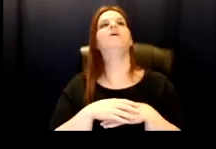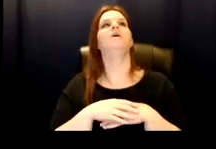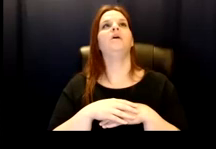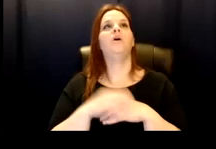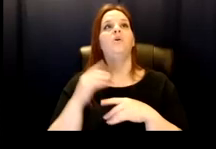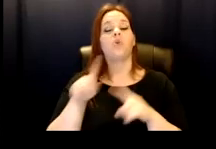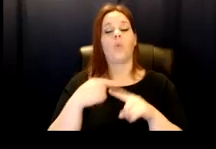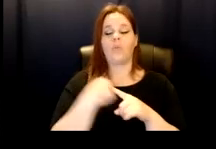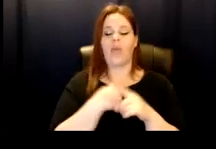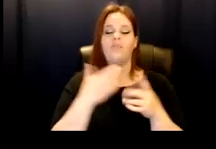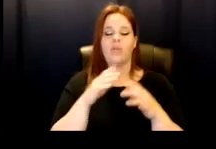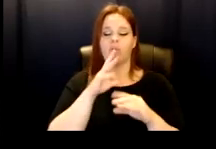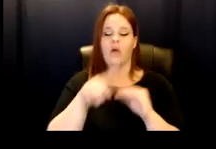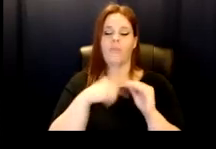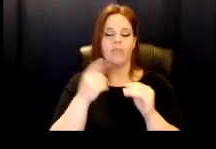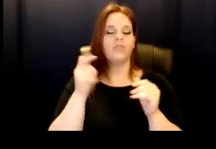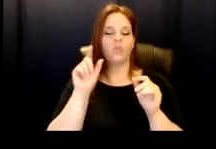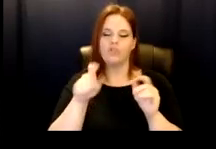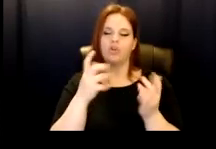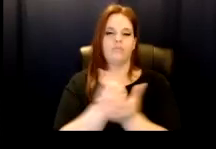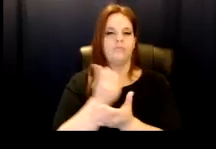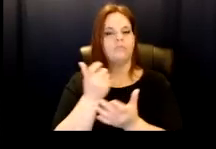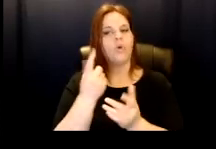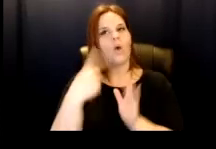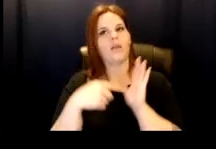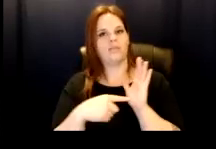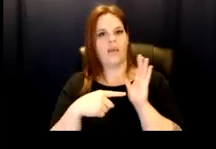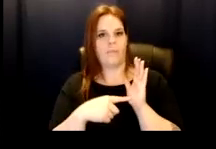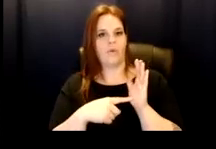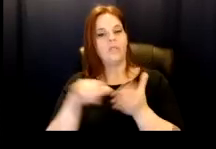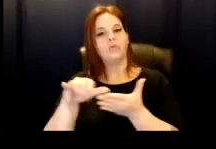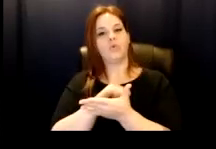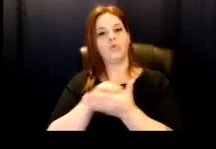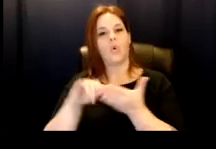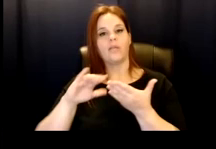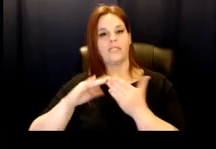An example of this is in New York, New York City. The New York City council was considering